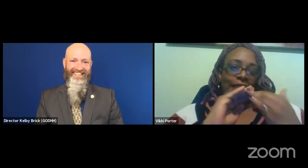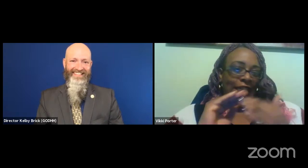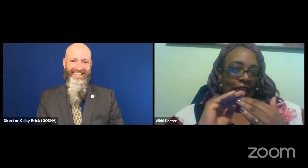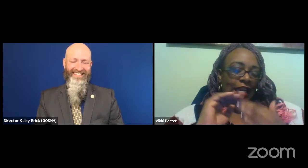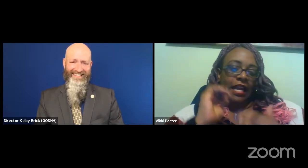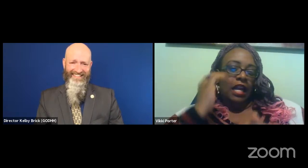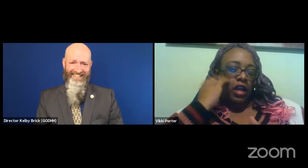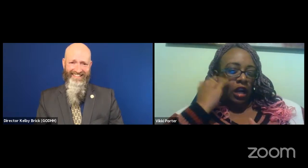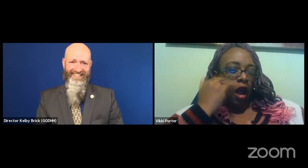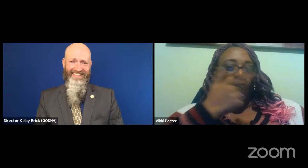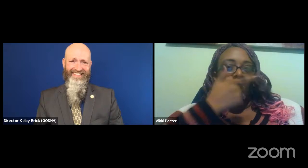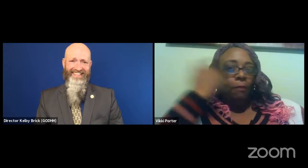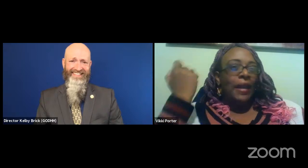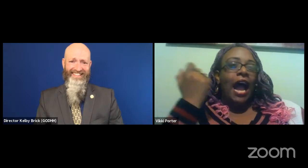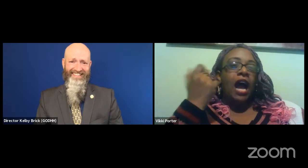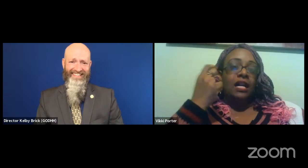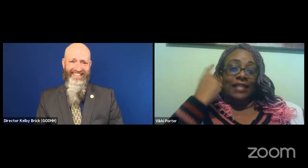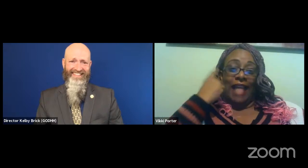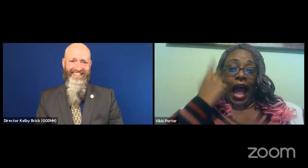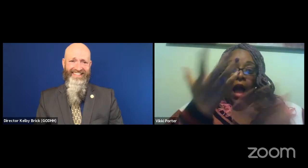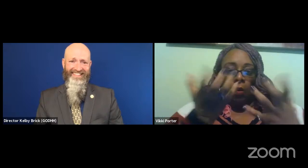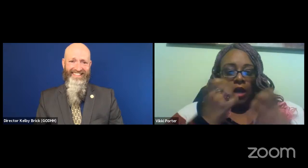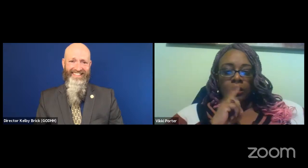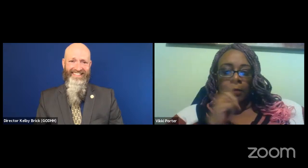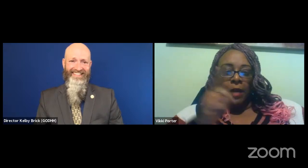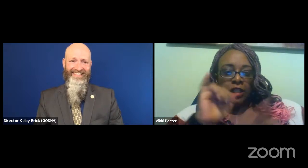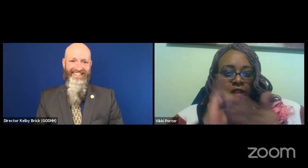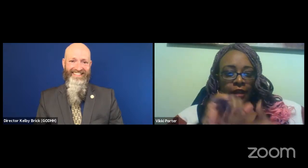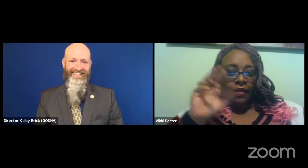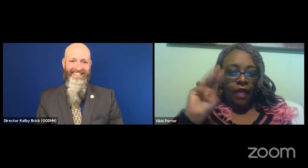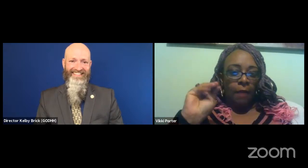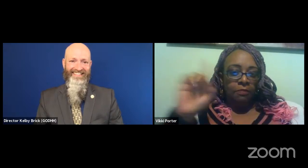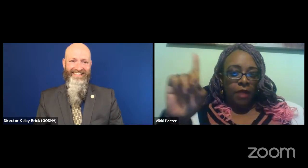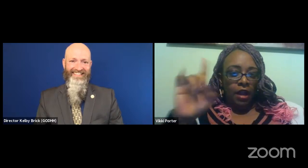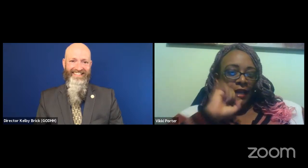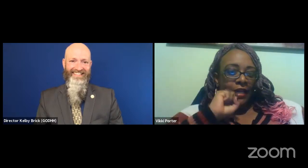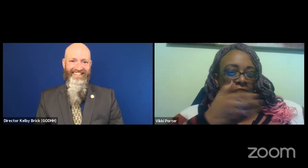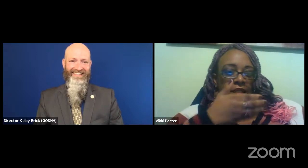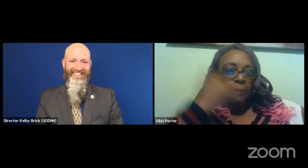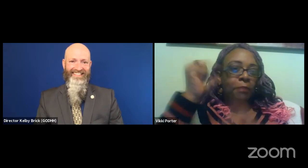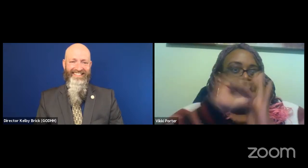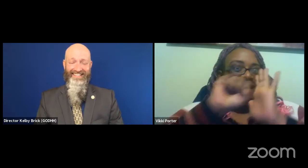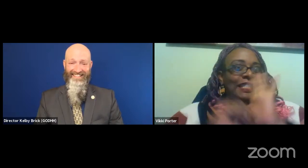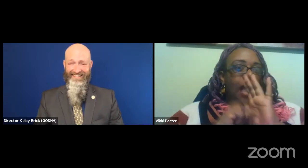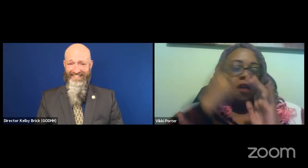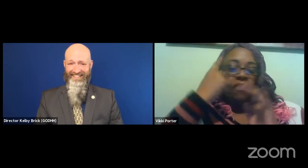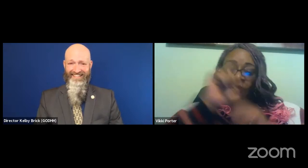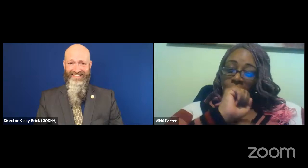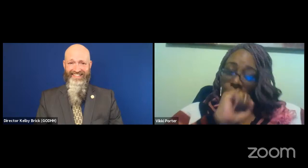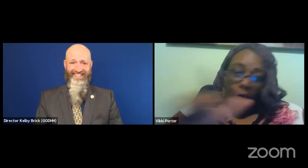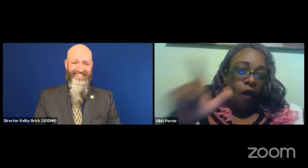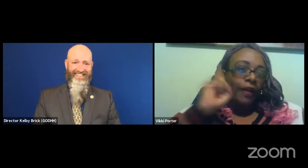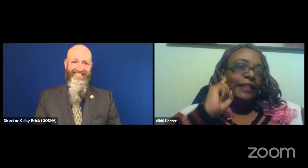it weren't for the community, as you know, because really,, we want Maryland to be the